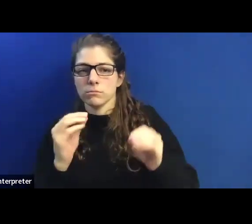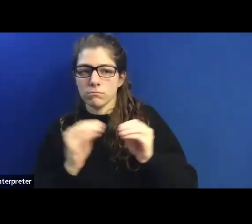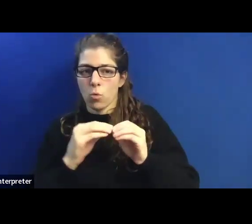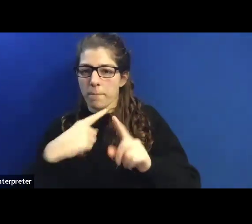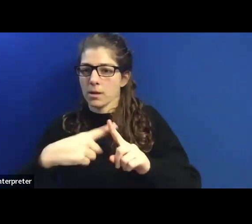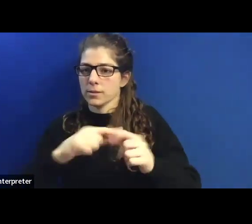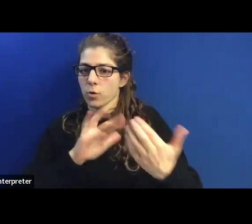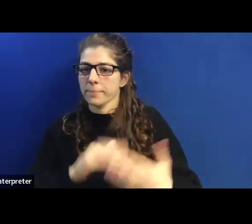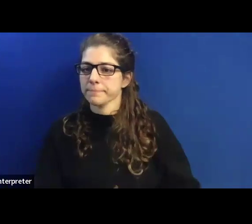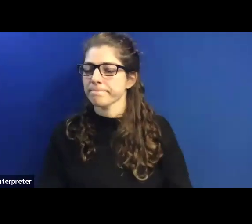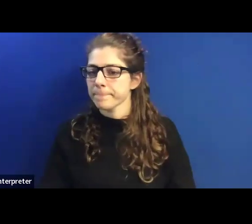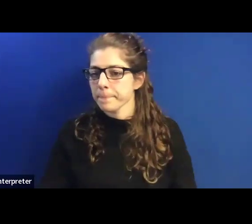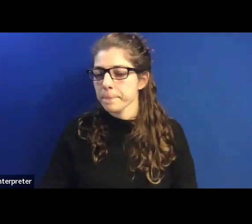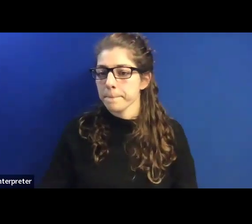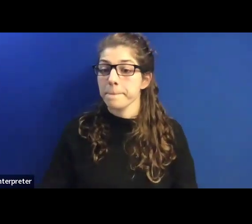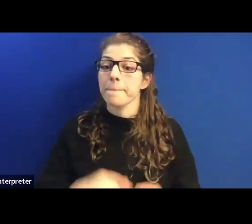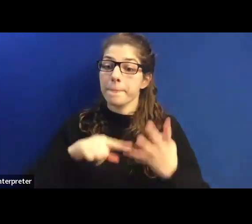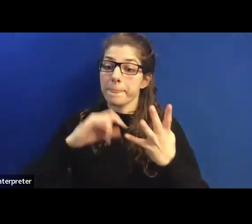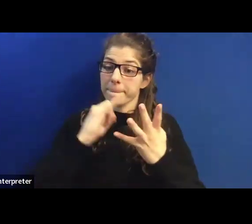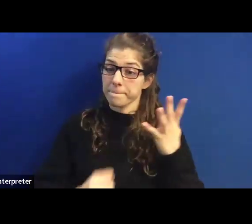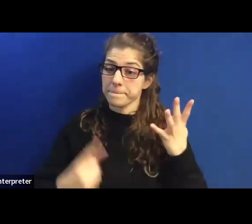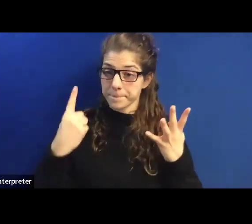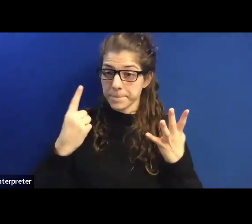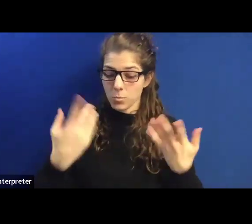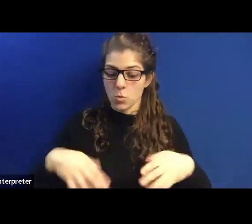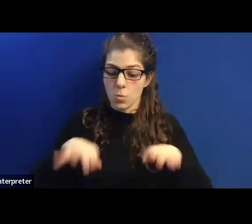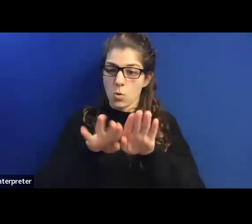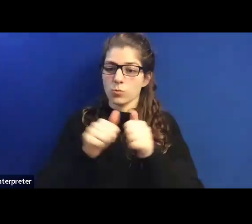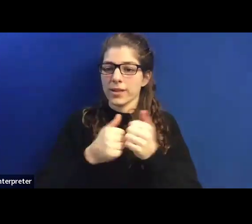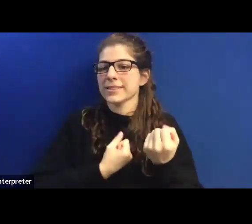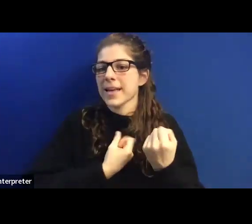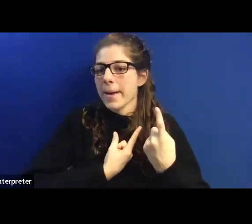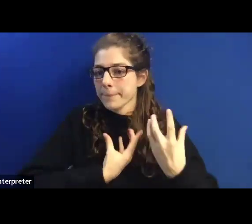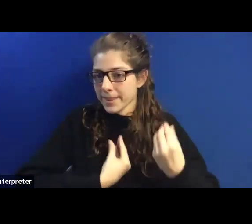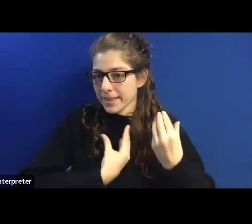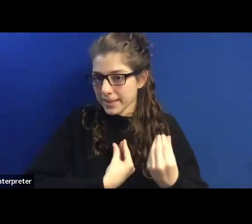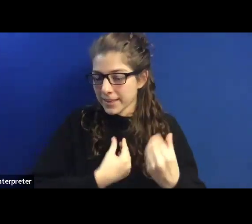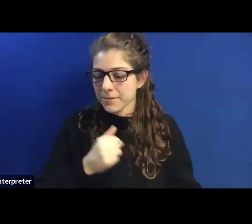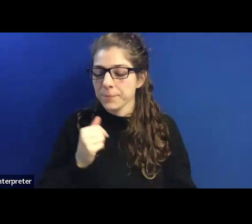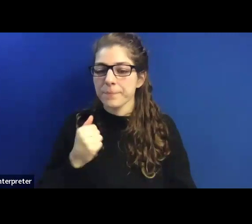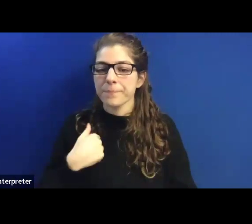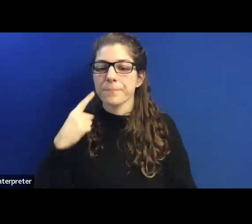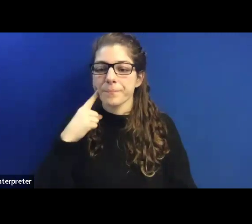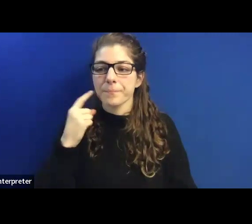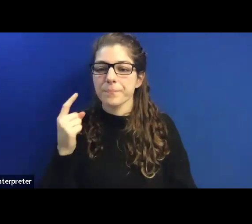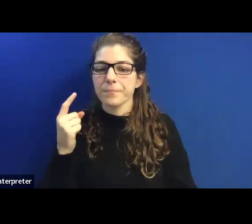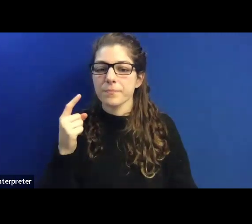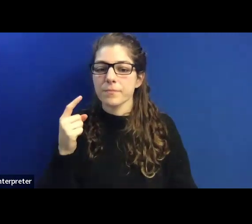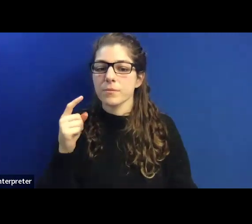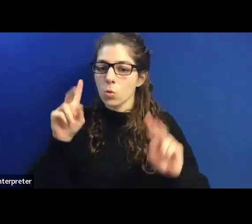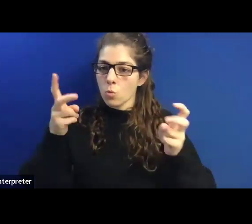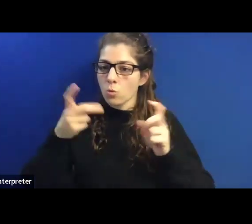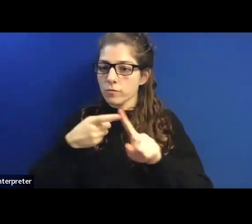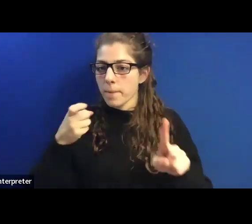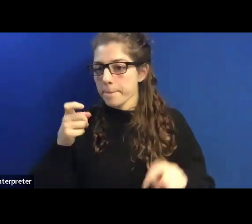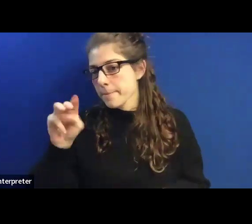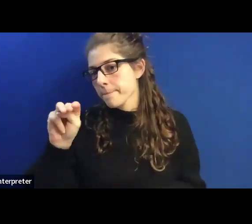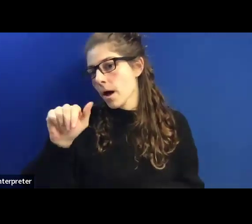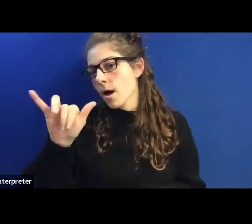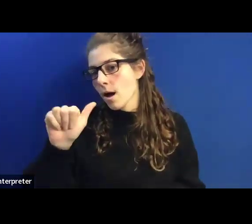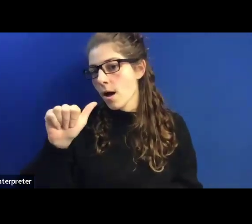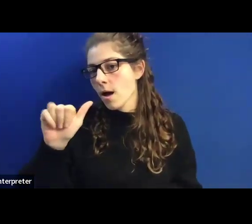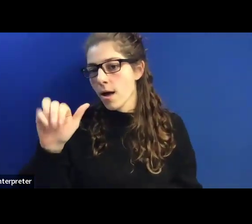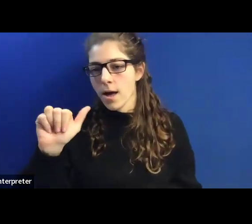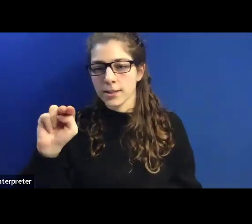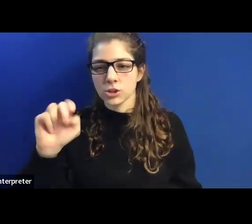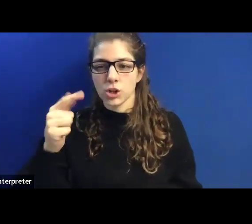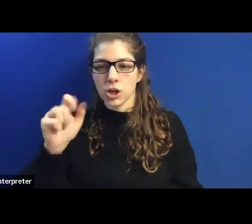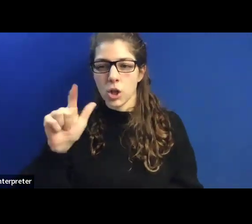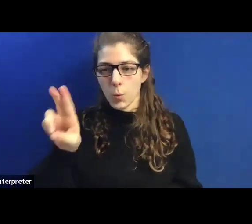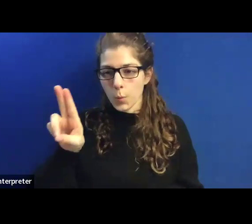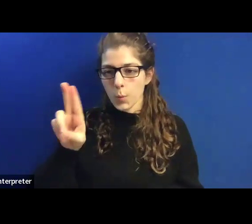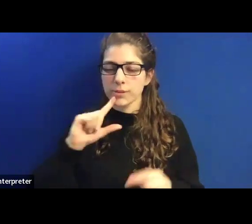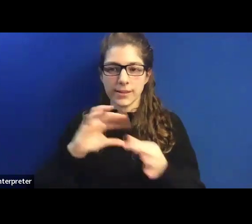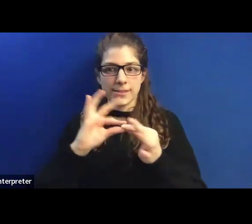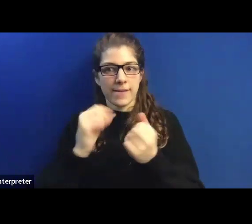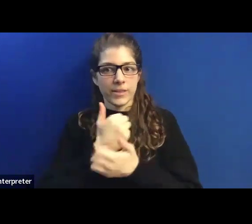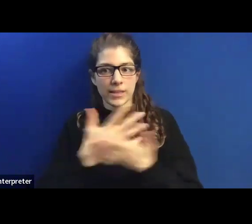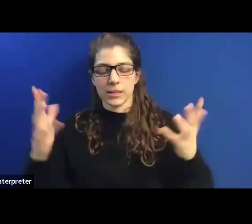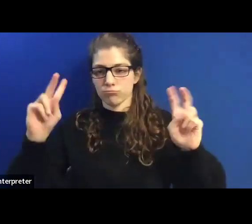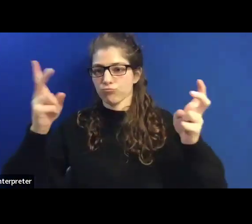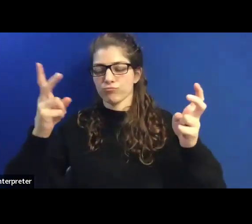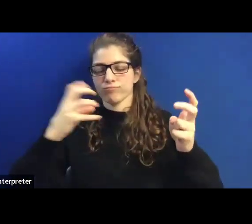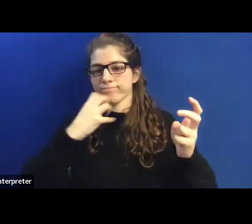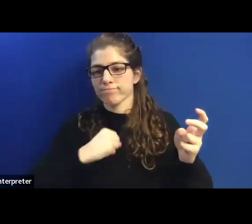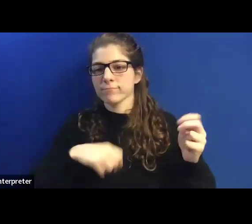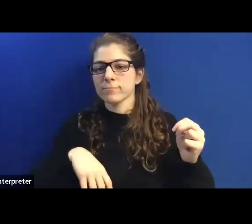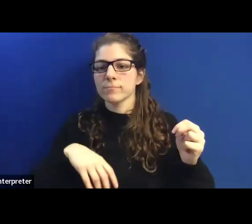And then the final one that I will close with is empathy, and I think this quote from Maya Angelou, which is one of my favorites says it all. And I quote. Her: